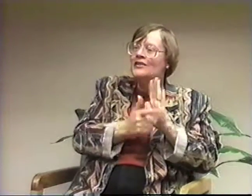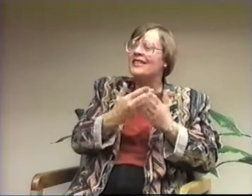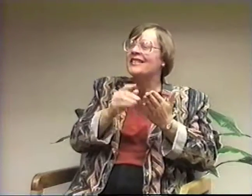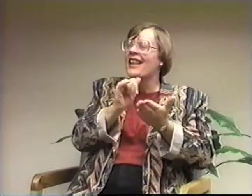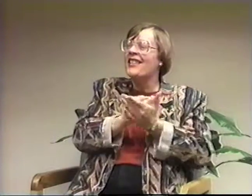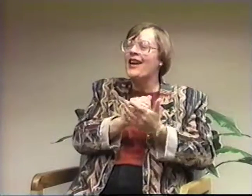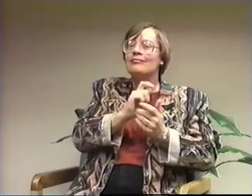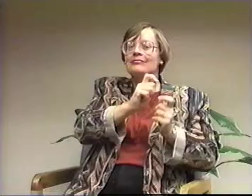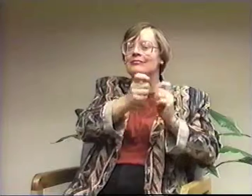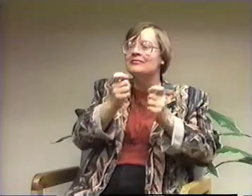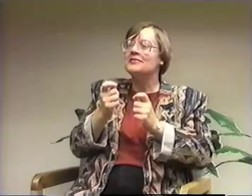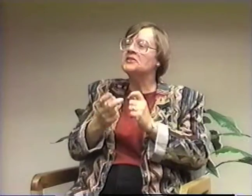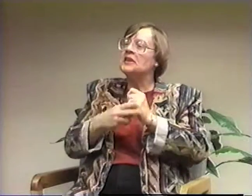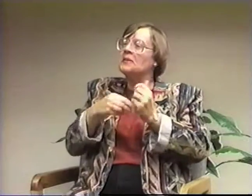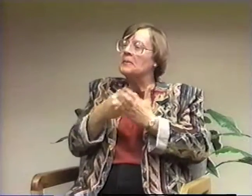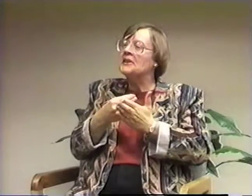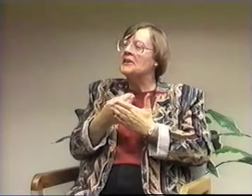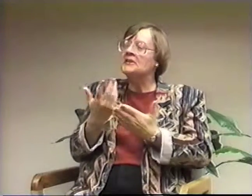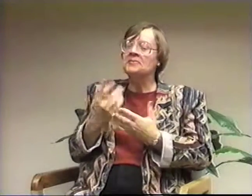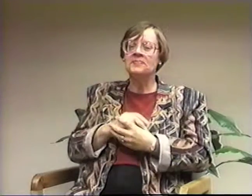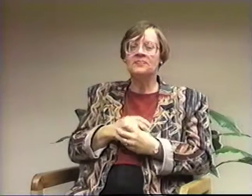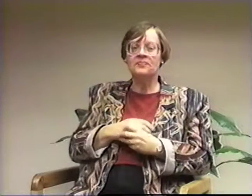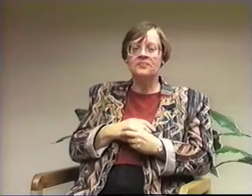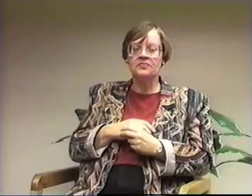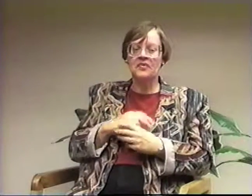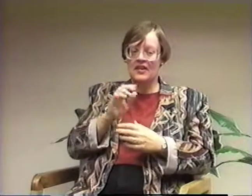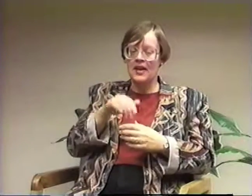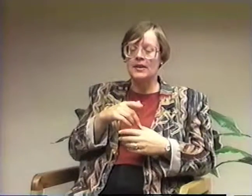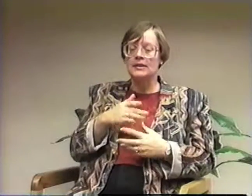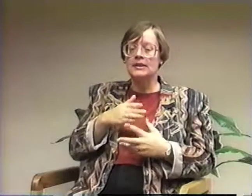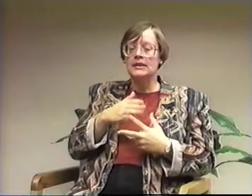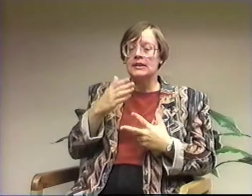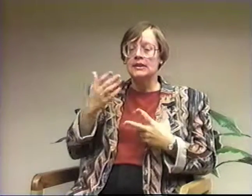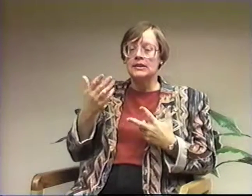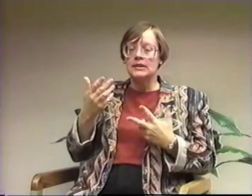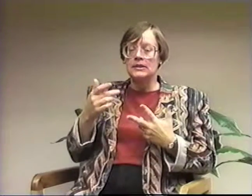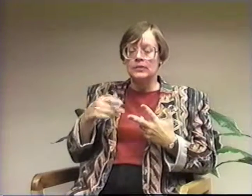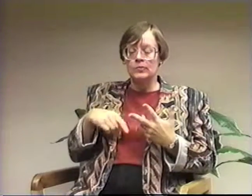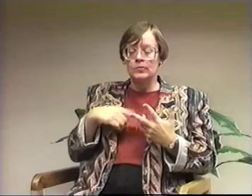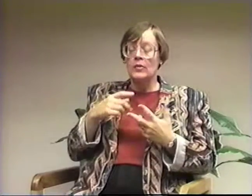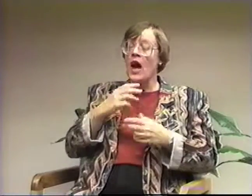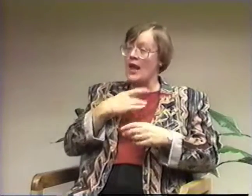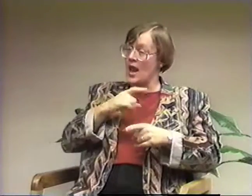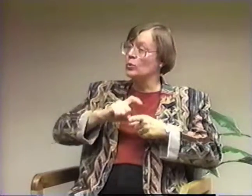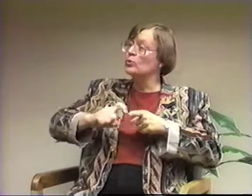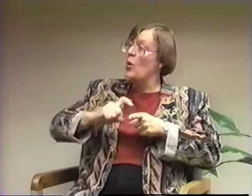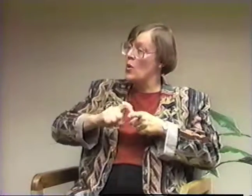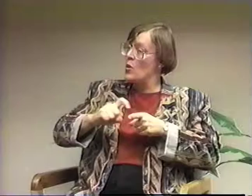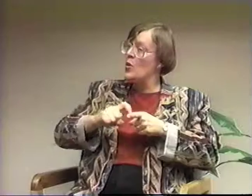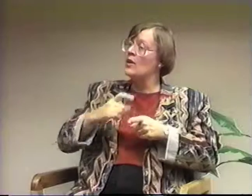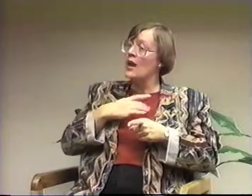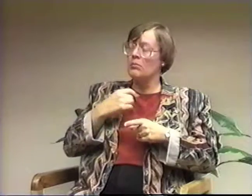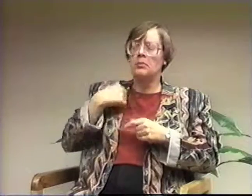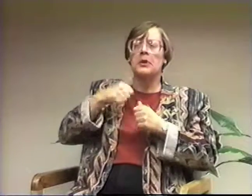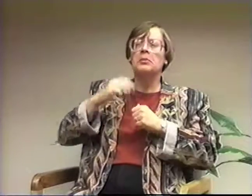I asked my mother to teach me. When they were finished, I gave them to my son's teachers, my mother-in-law and other people.